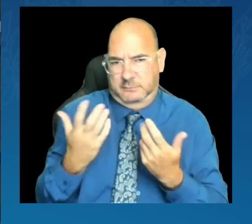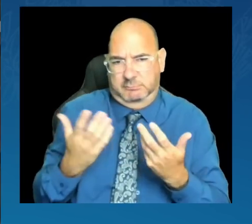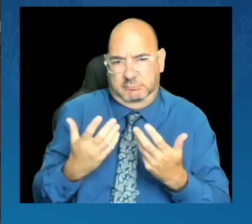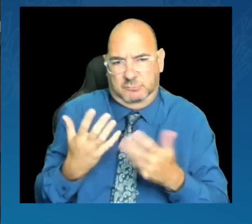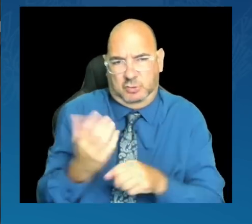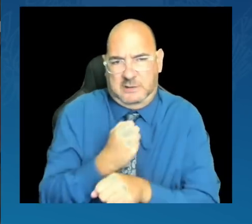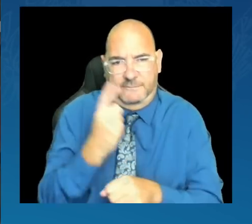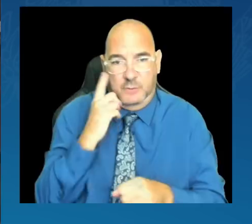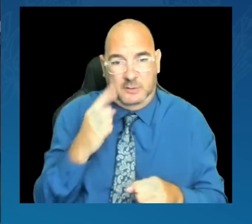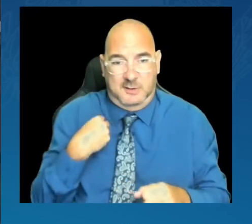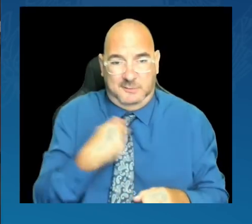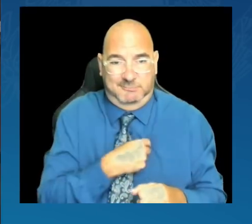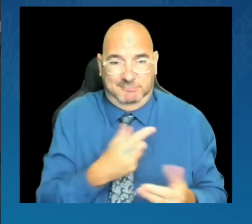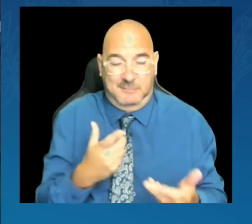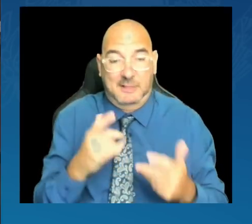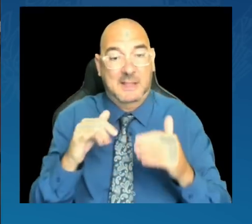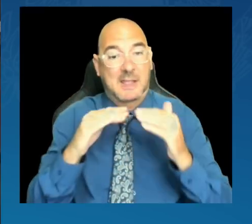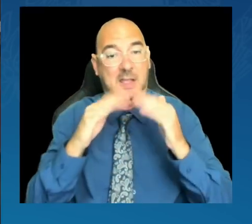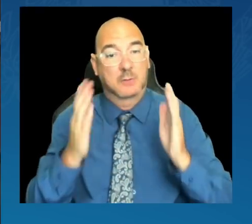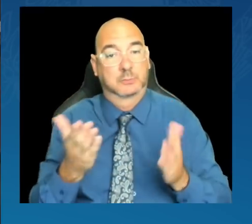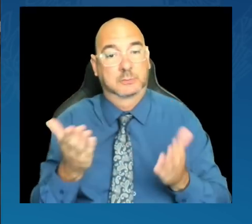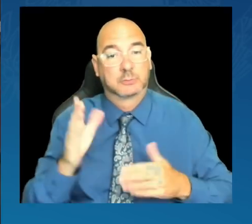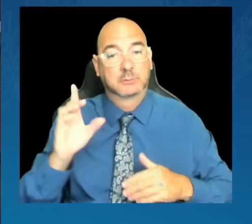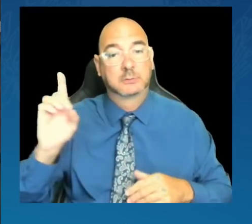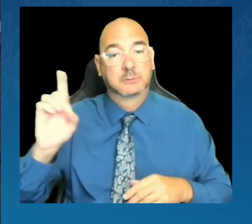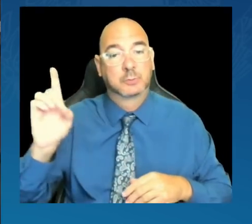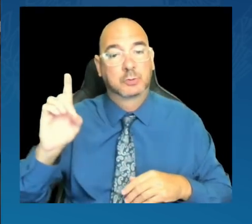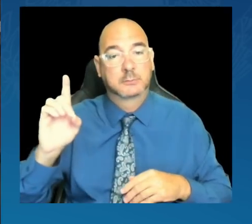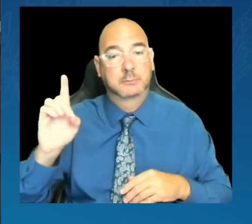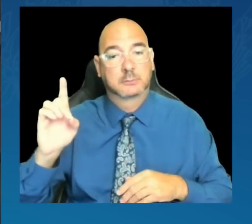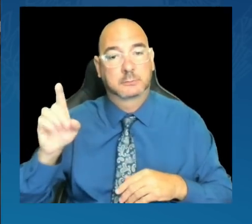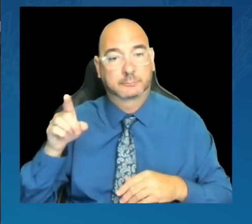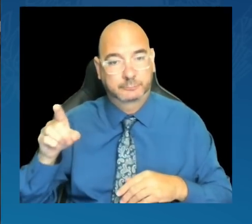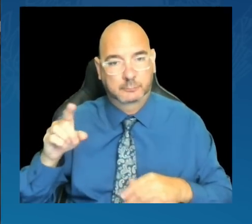will do everything in our power to protect a woman's right to own her own body.